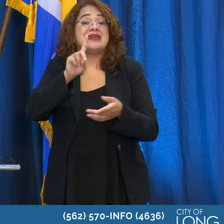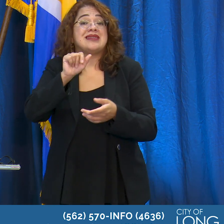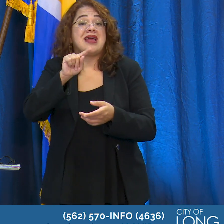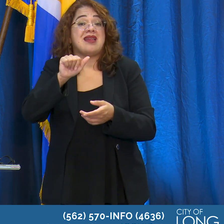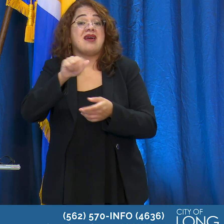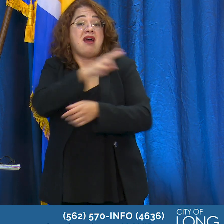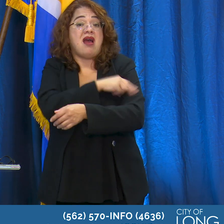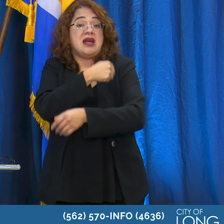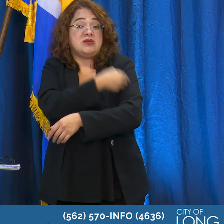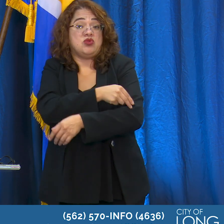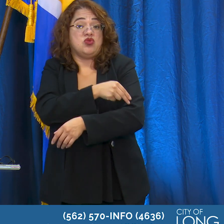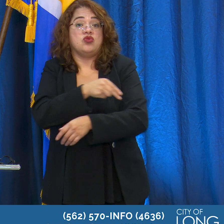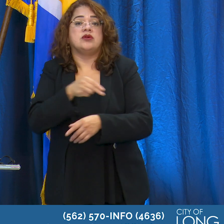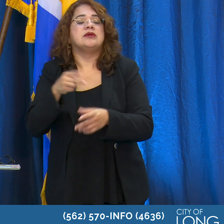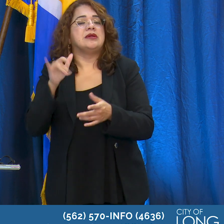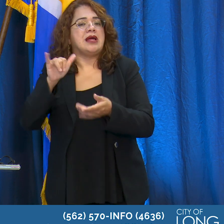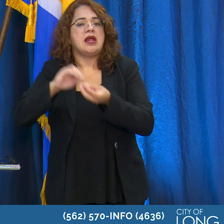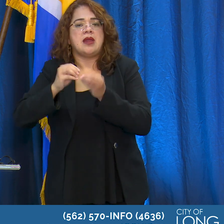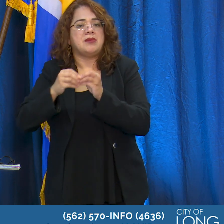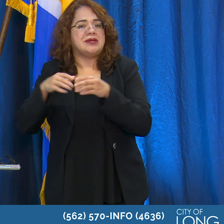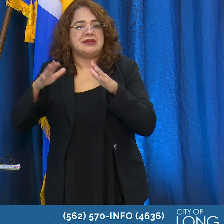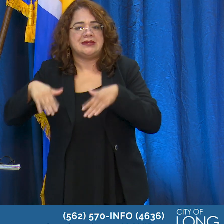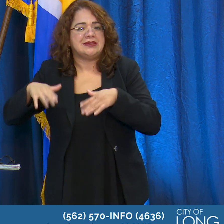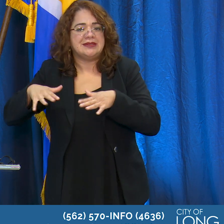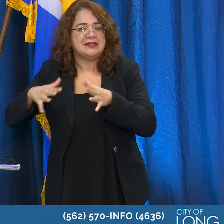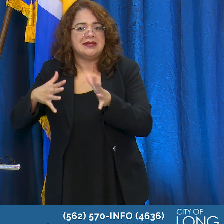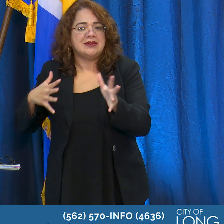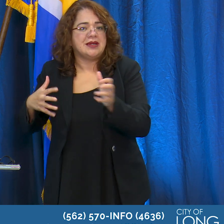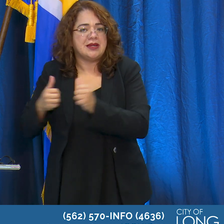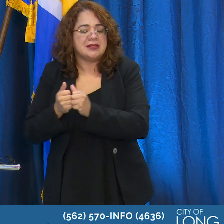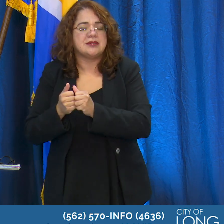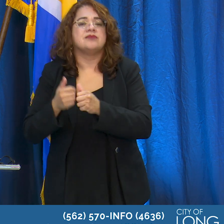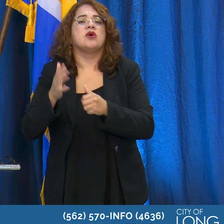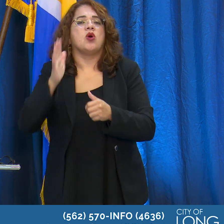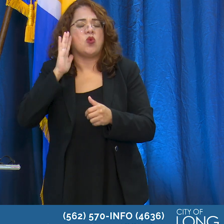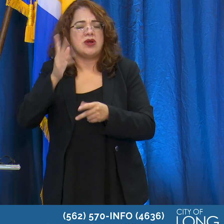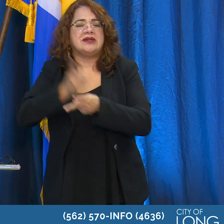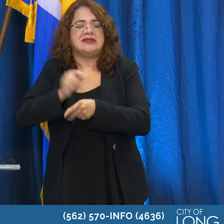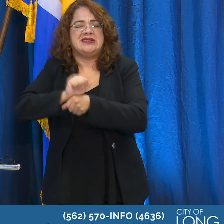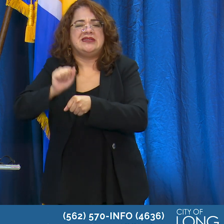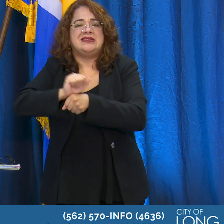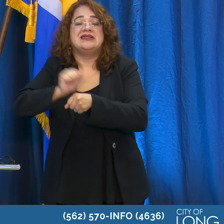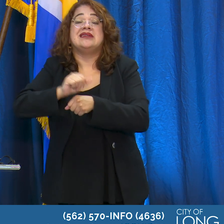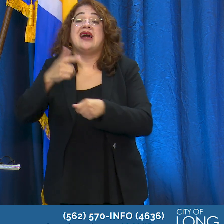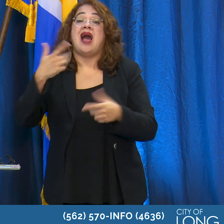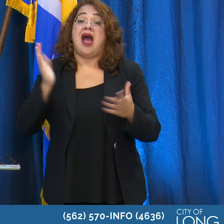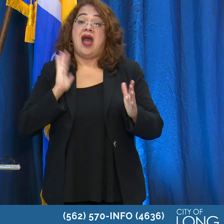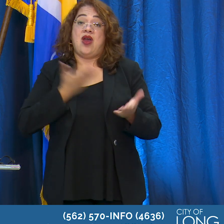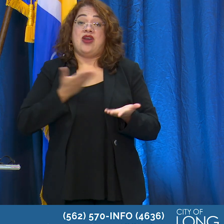mentioned continue to remain up to date. Locally our team is working to manually enter the lab results from all